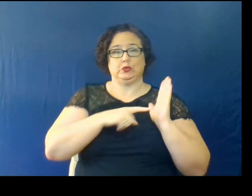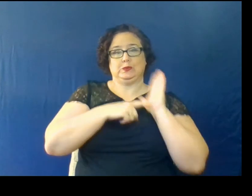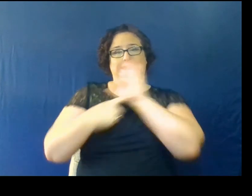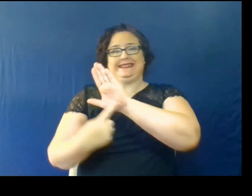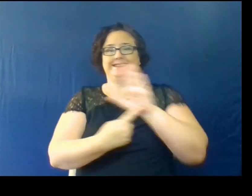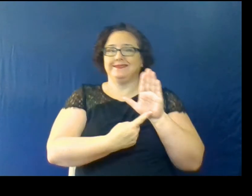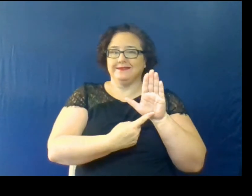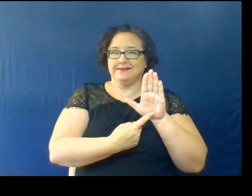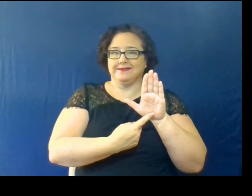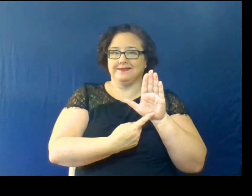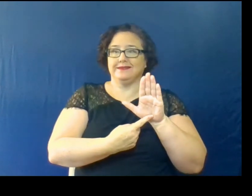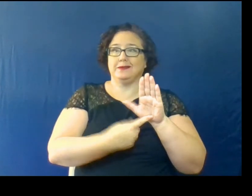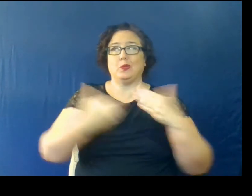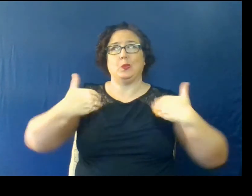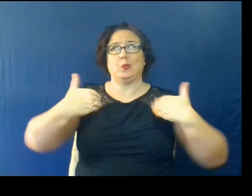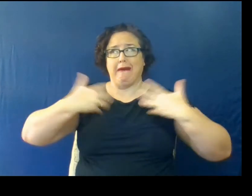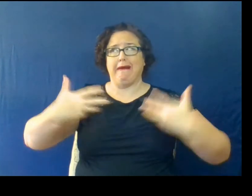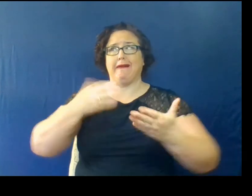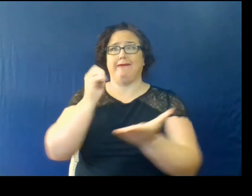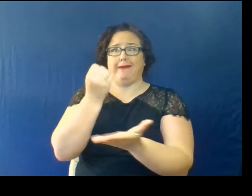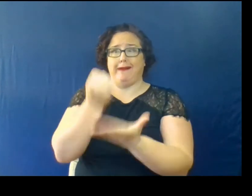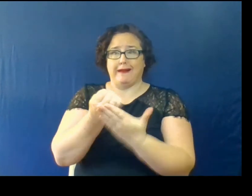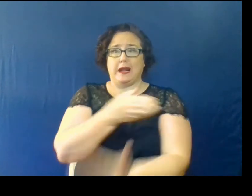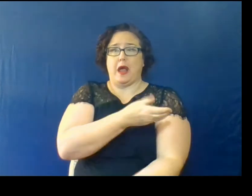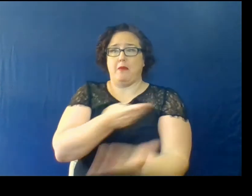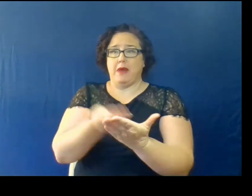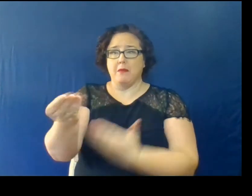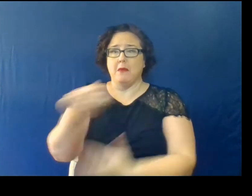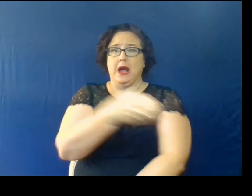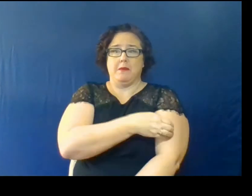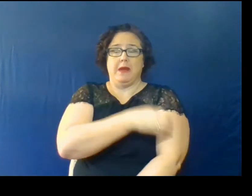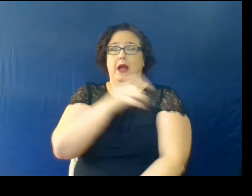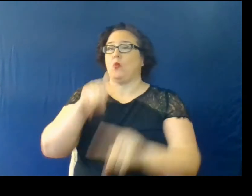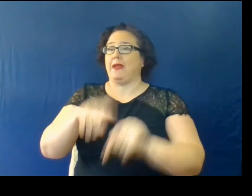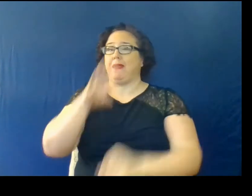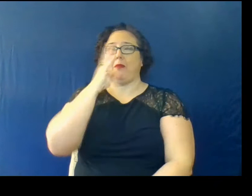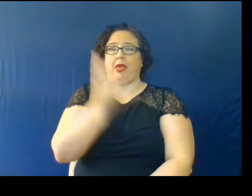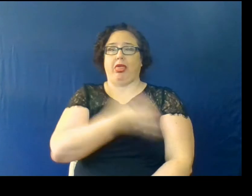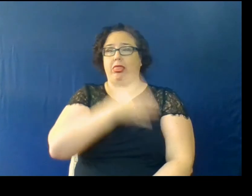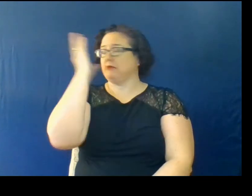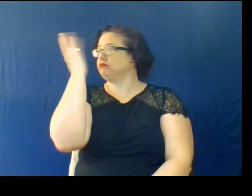buying power we have we can't be swept under the rug and the best way for us to show our